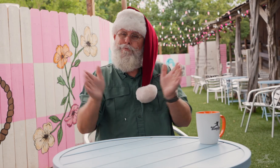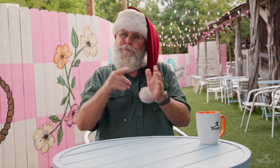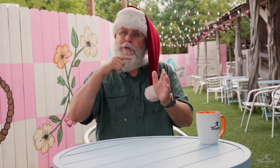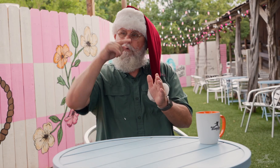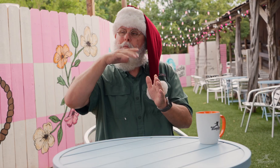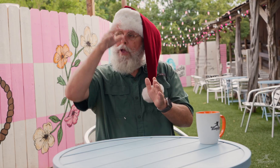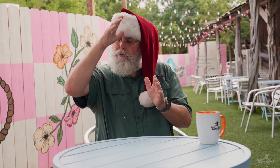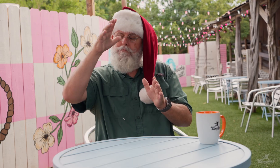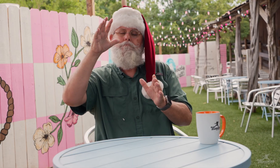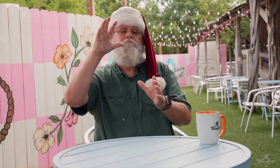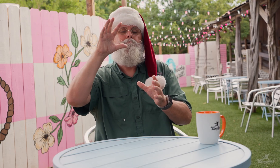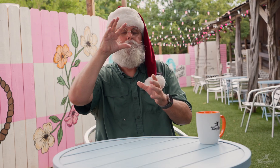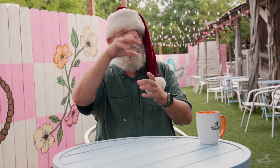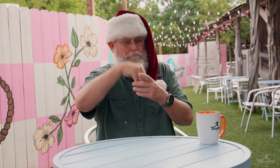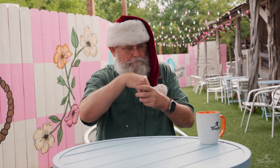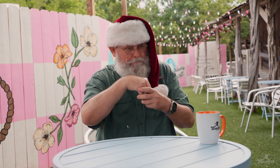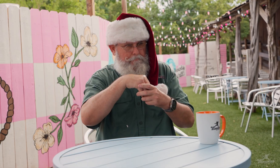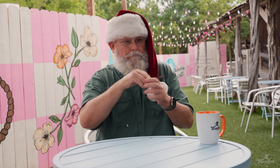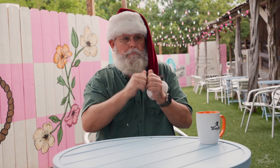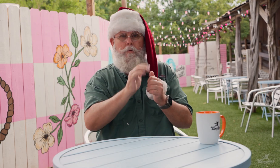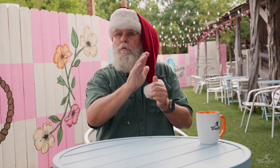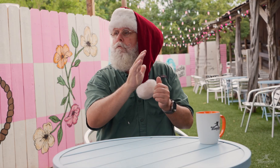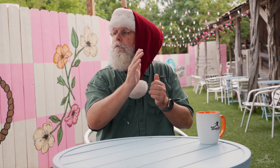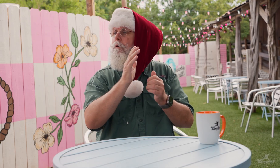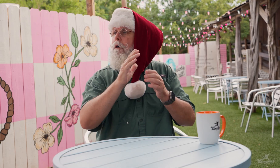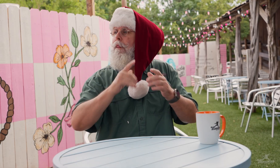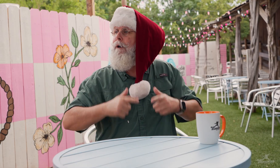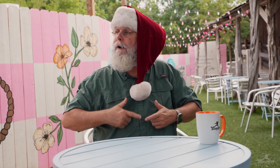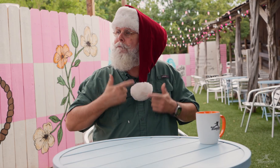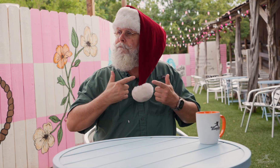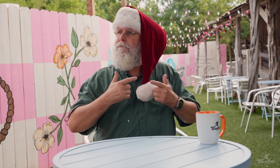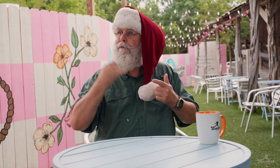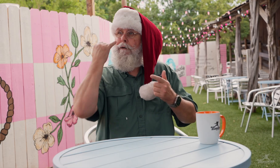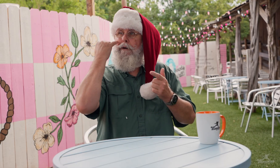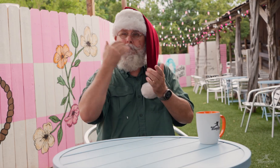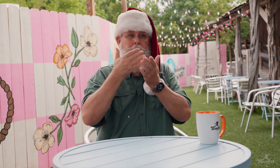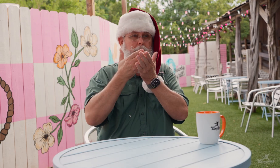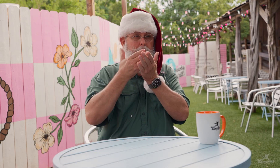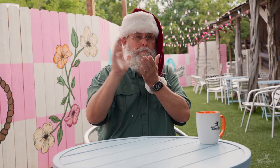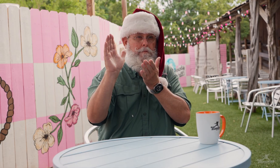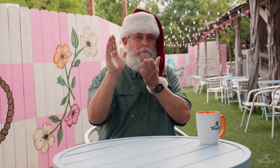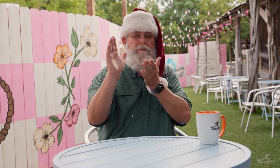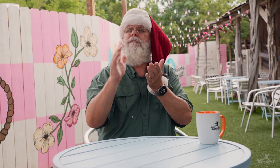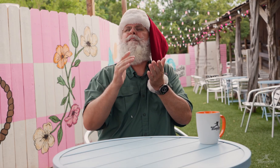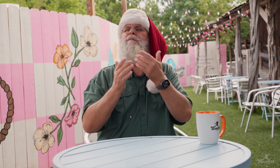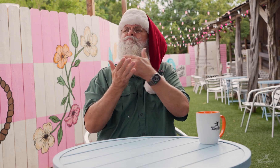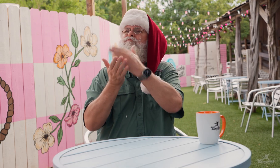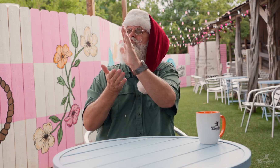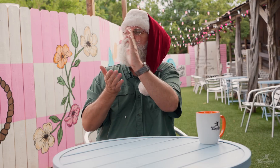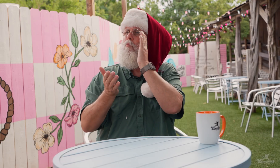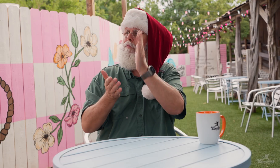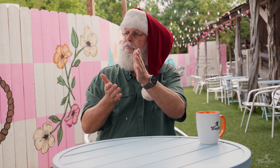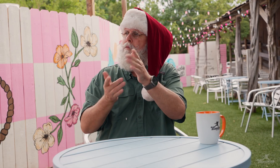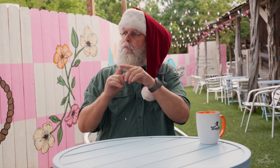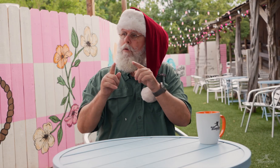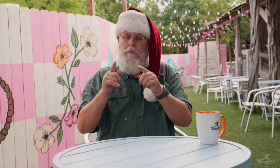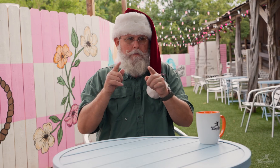for hearing parents to get involved with Deaf children's lives If you exclude them, they will exclude you.